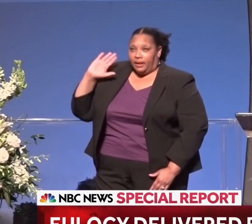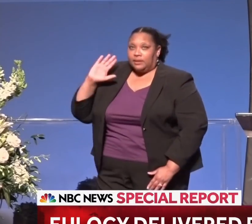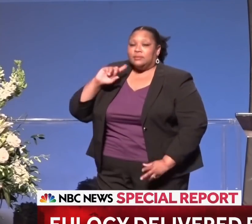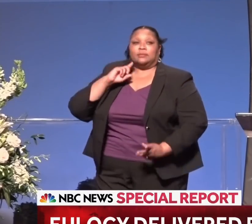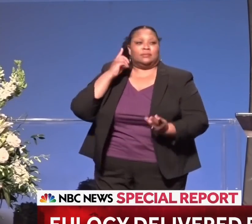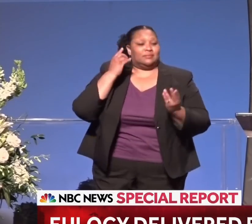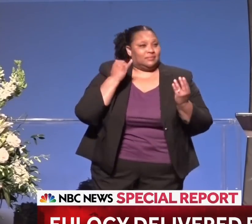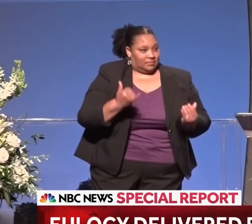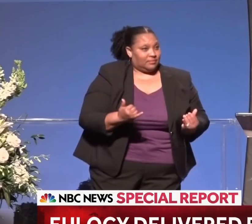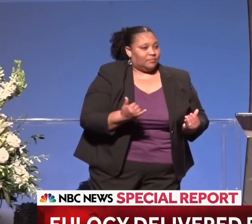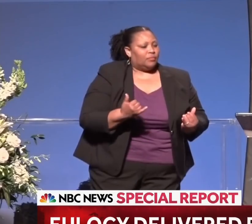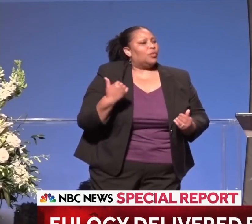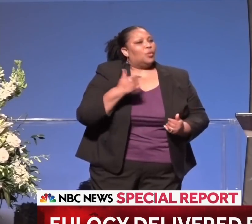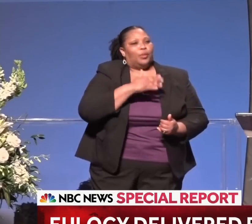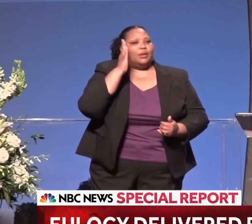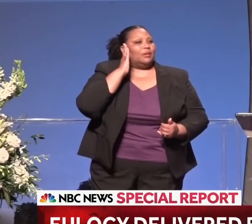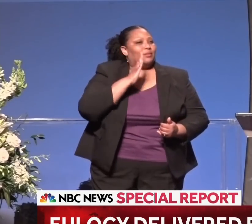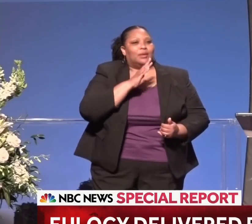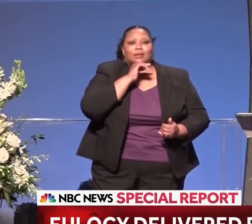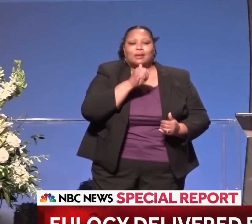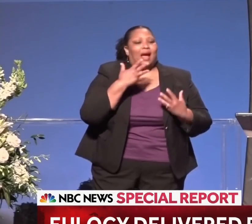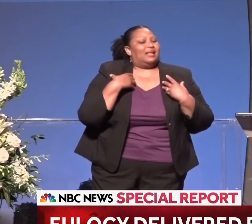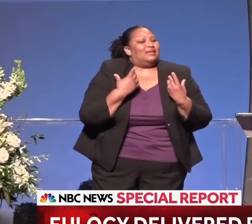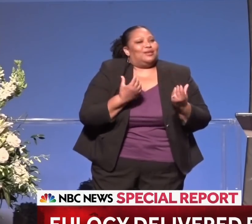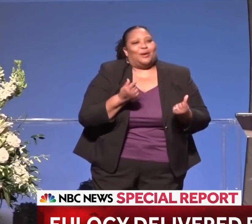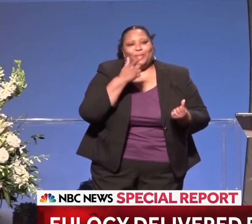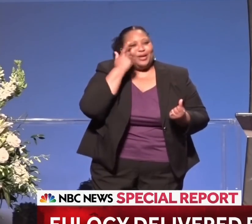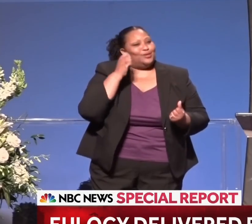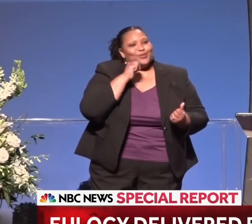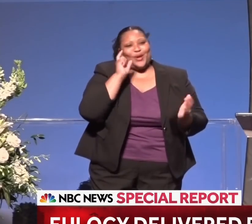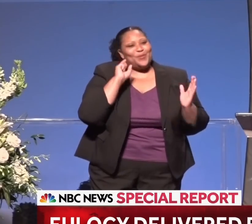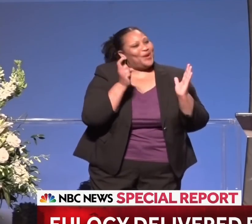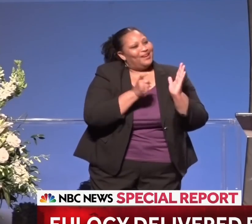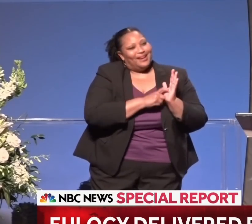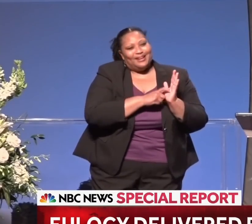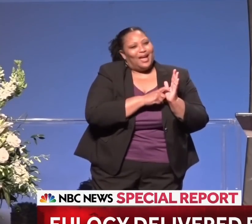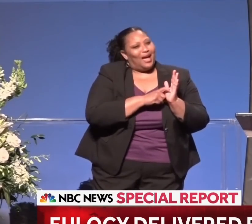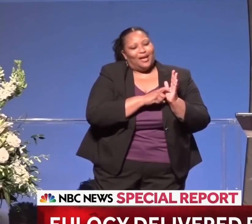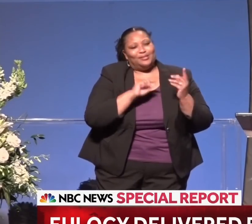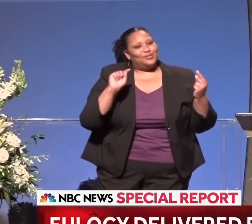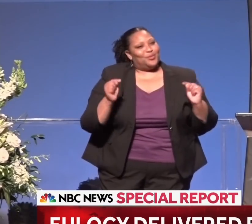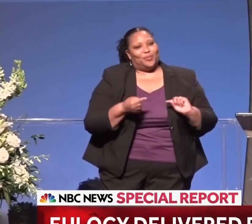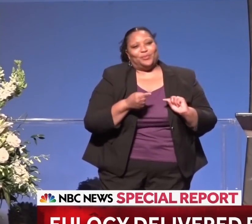AND UNTIL AMERICA COMES TO TERMS WITH WHAT IT HAS DONE AND WHAT